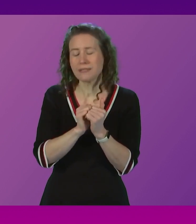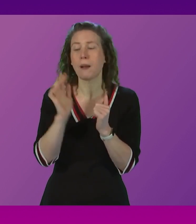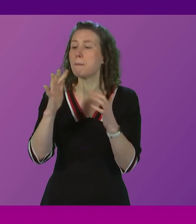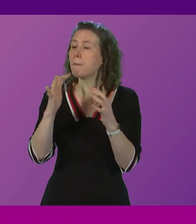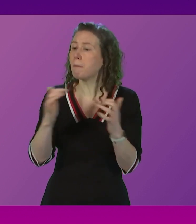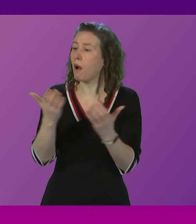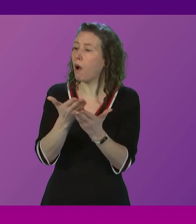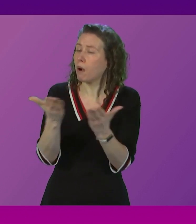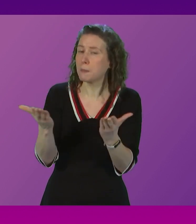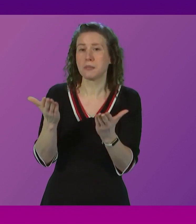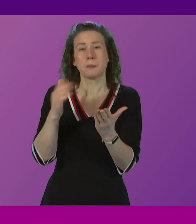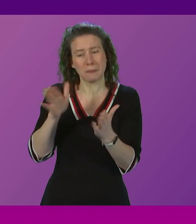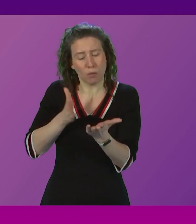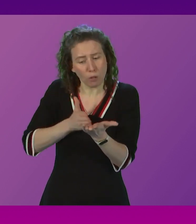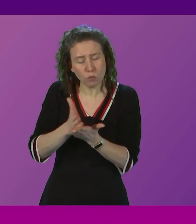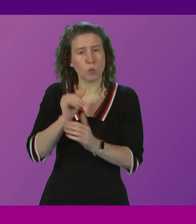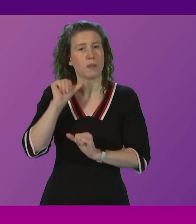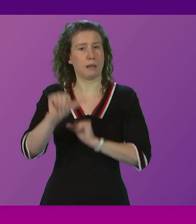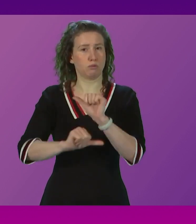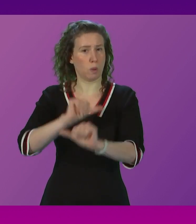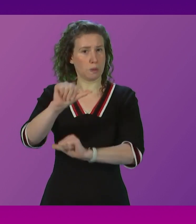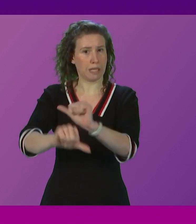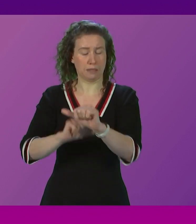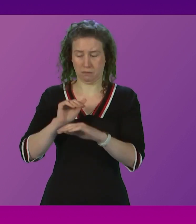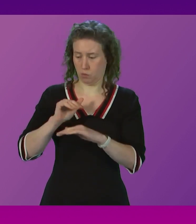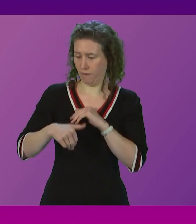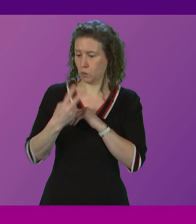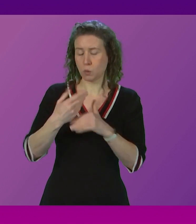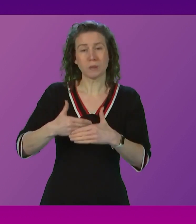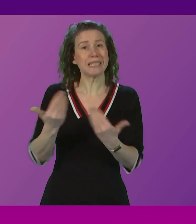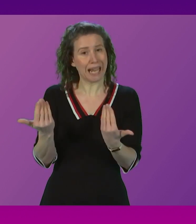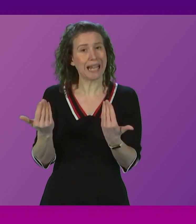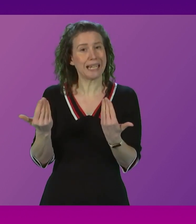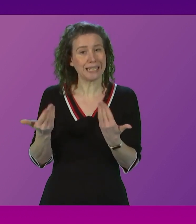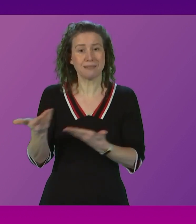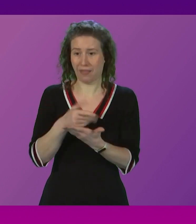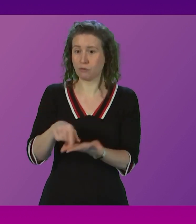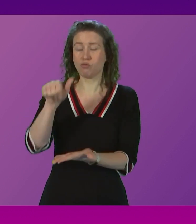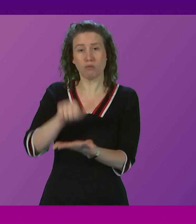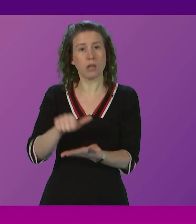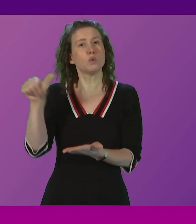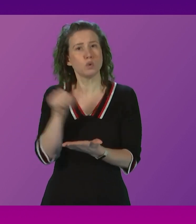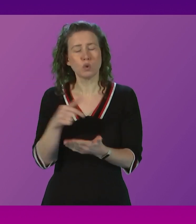has gone through that process over the past two days, as is right and proper.